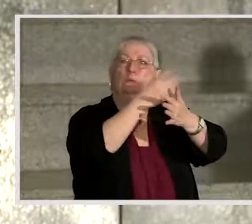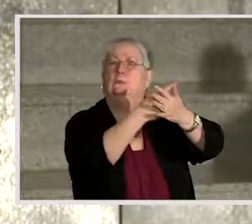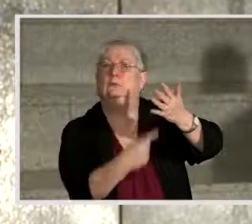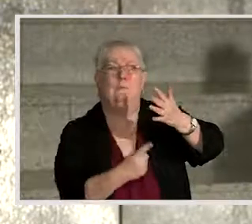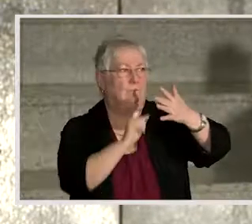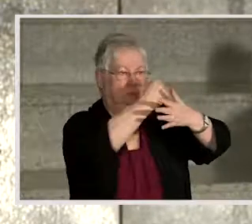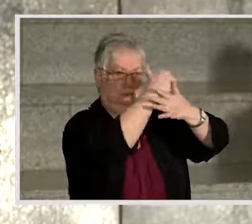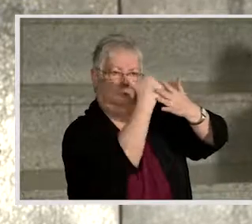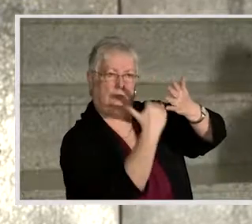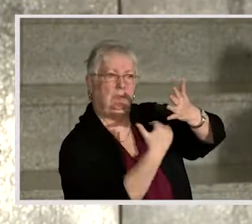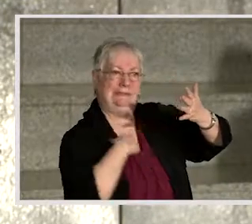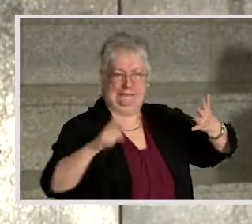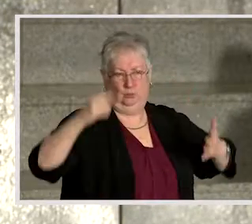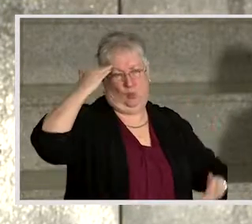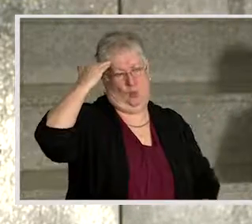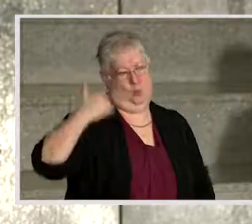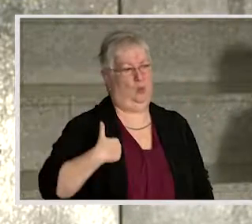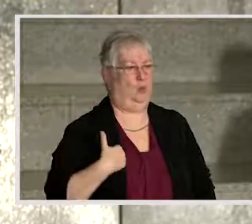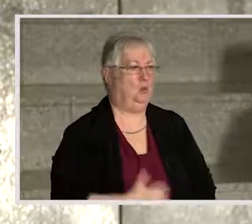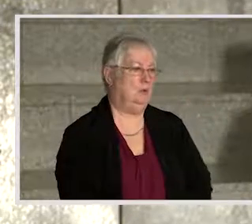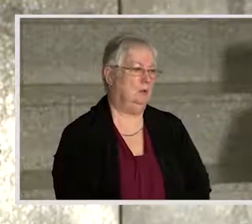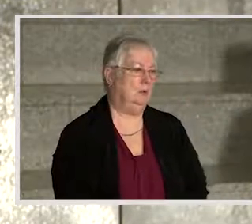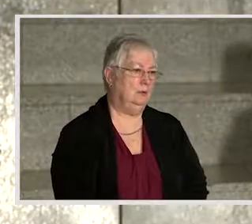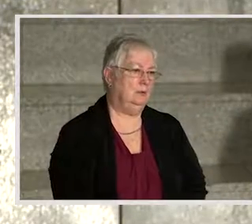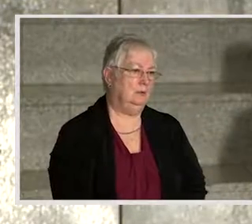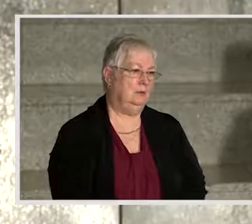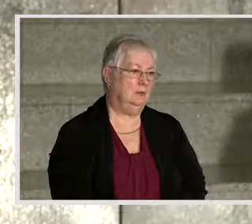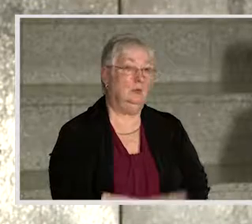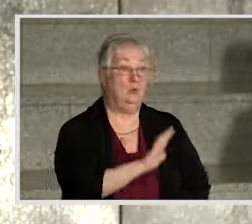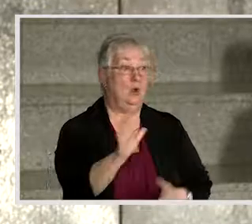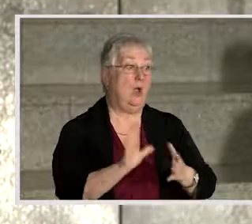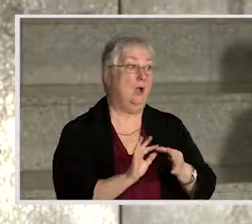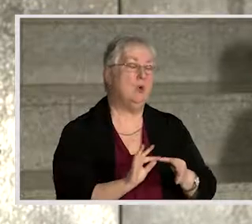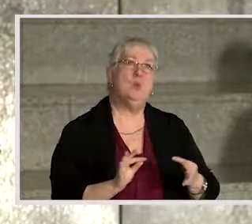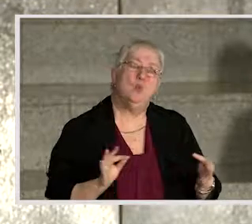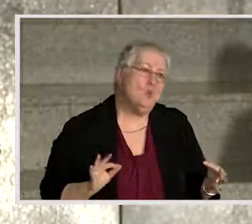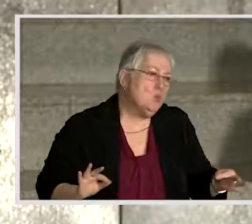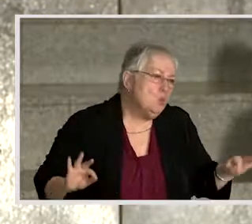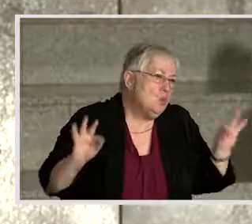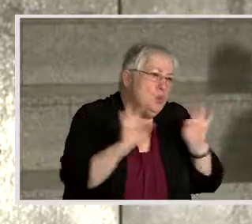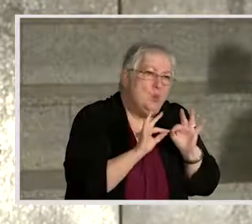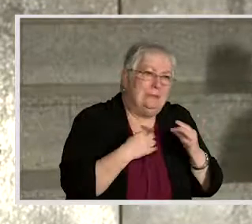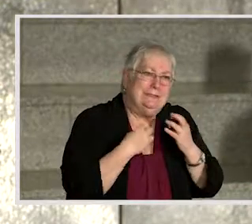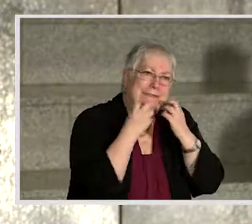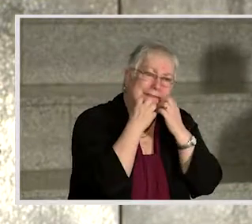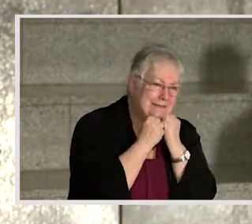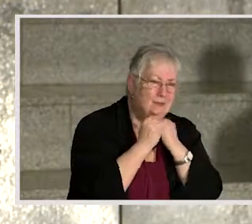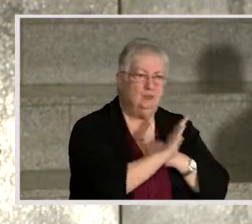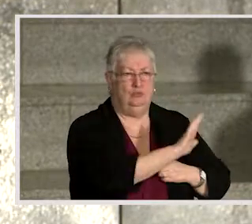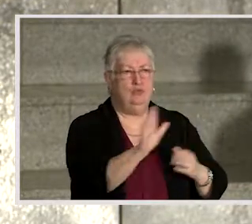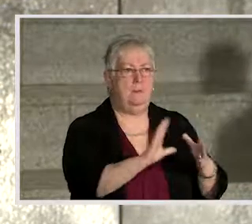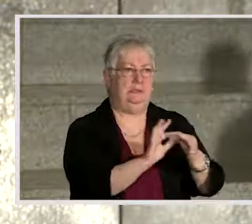I THINK YOU WILL KNOW THAT IN MY PAST TWO BUDGETS WE HAVE FOCUSED ON SOME MAJOR PRIORITY AREAS.